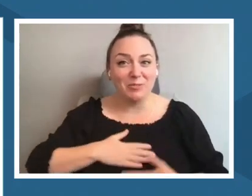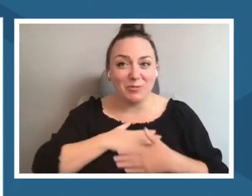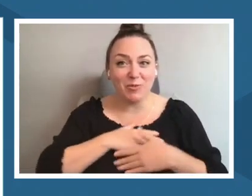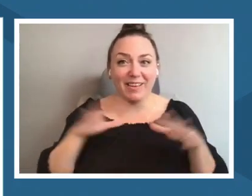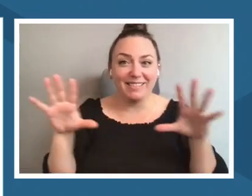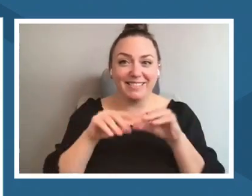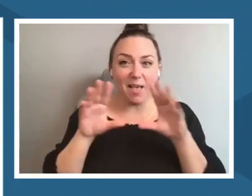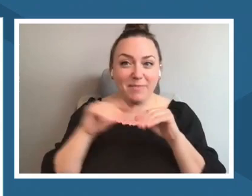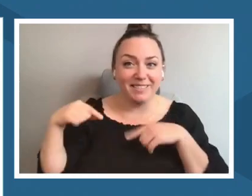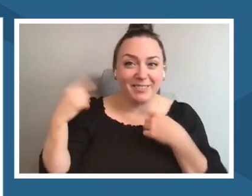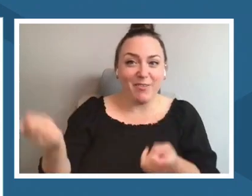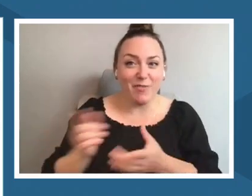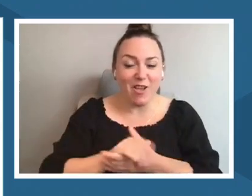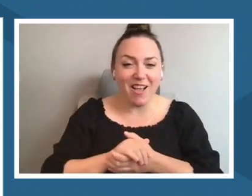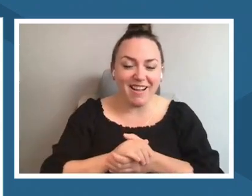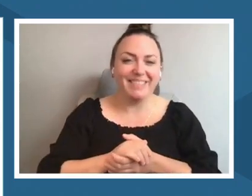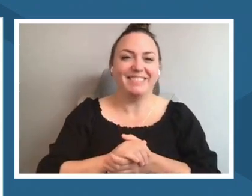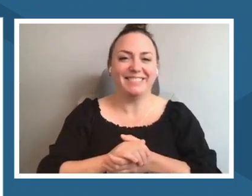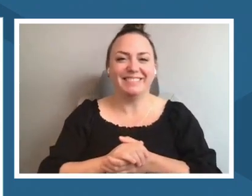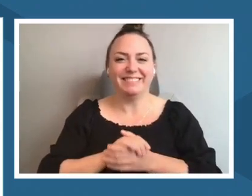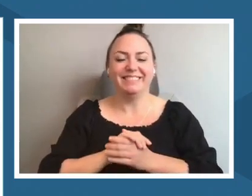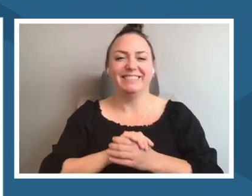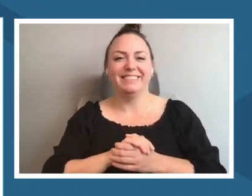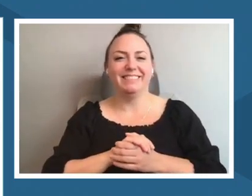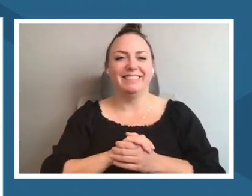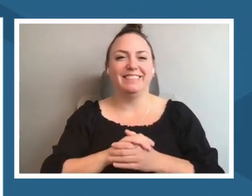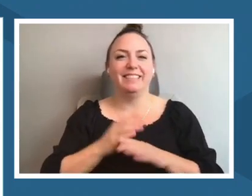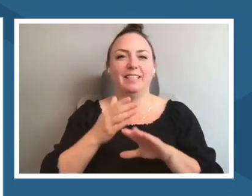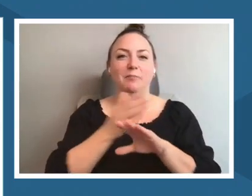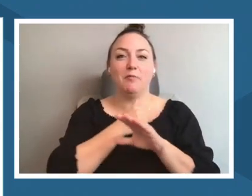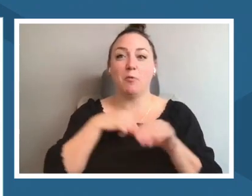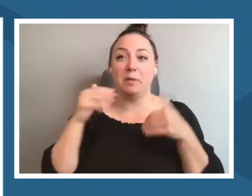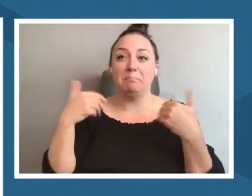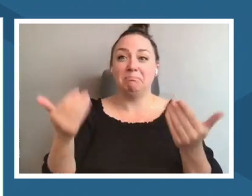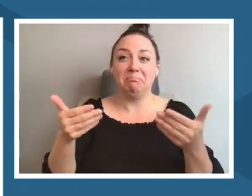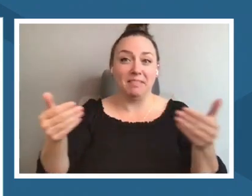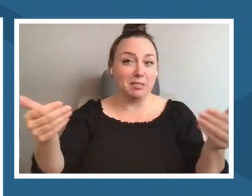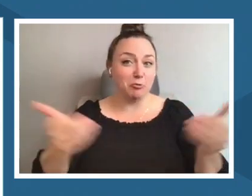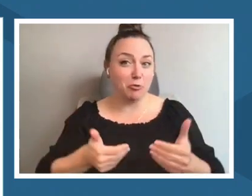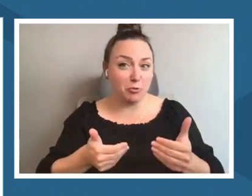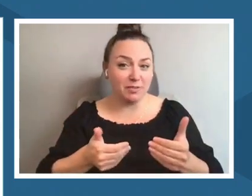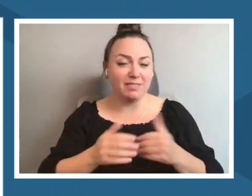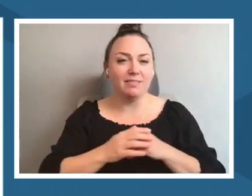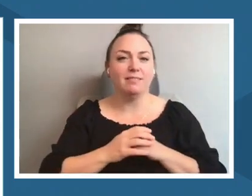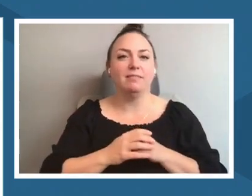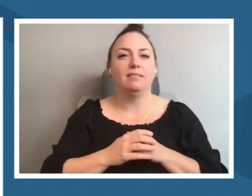before we head into introductions